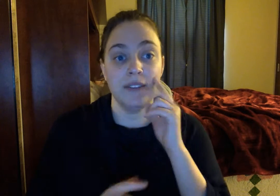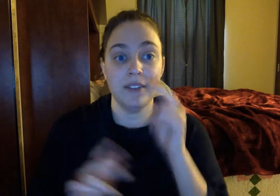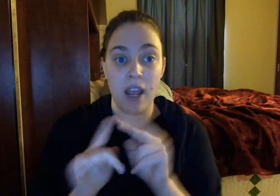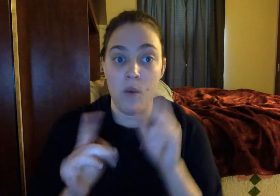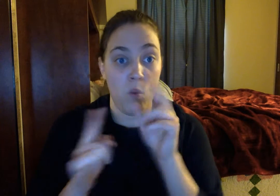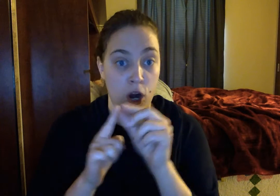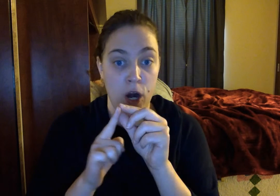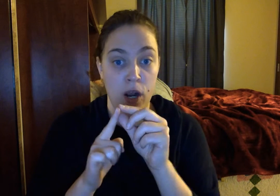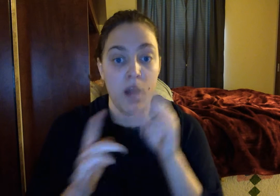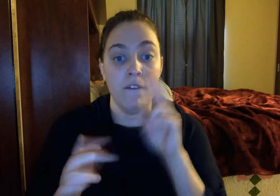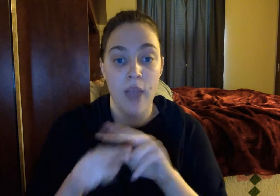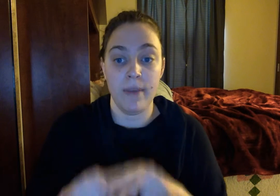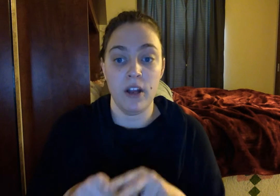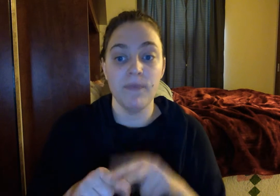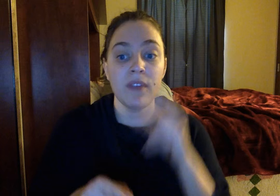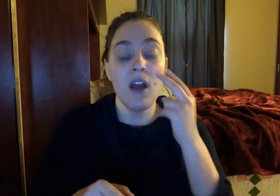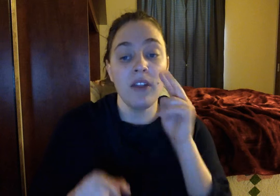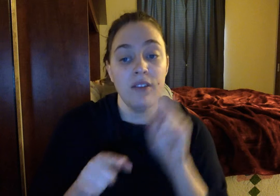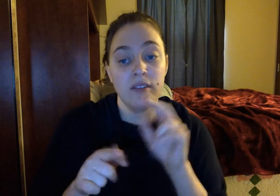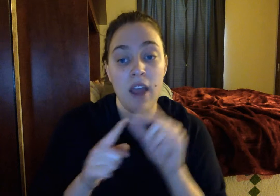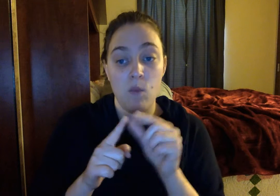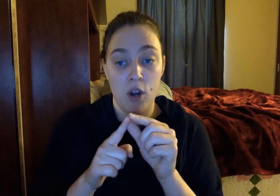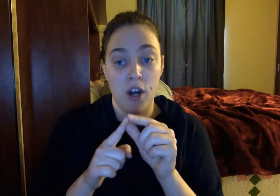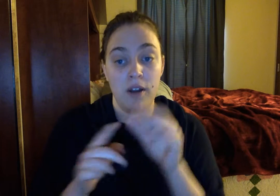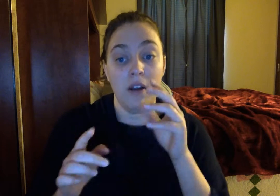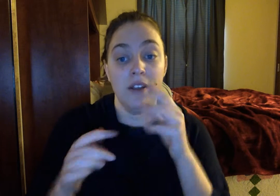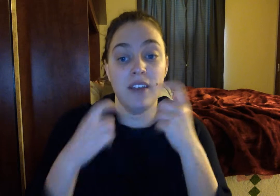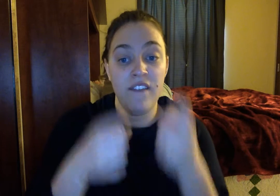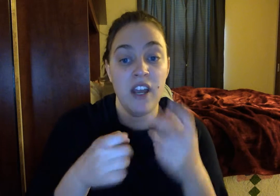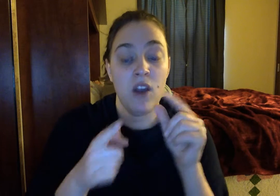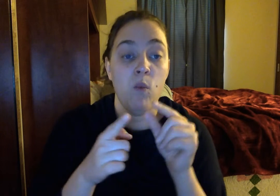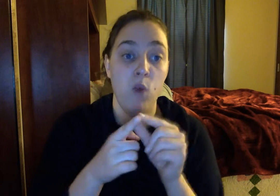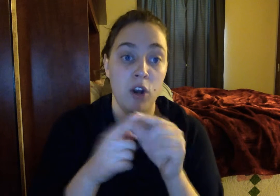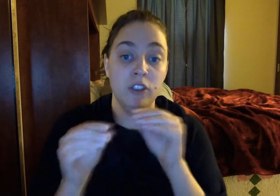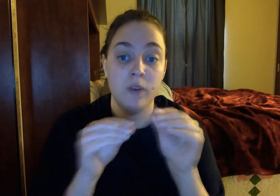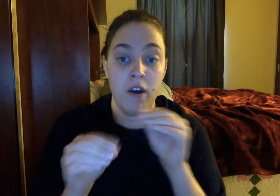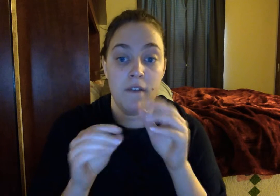This activity consists of printed word cards that are useful for students who have great sight word vocabulary.